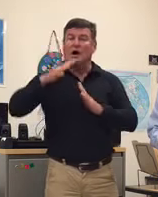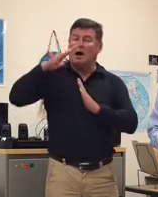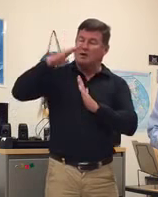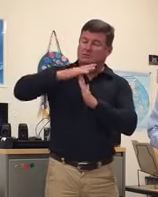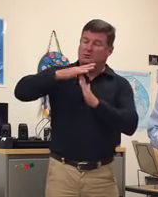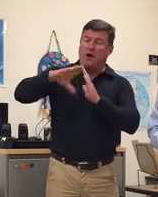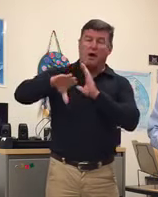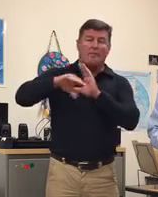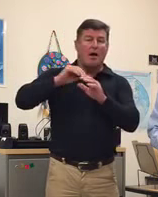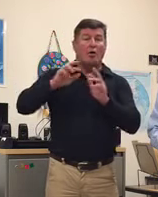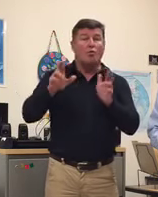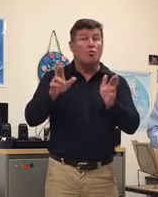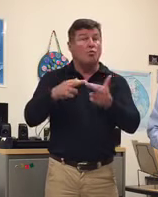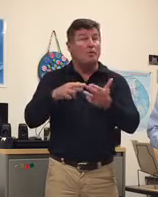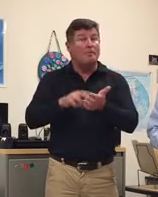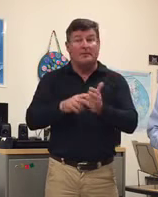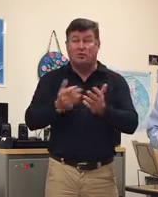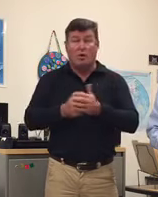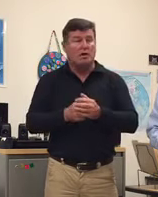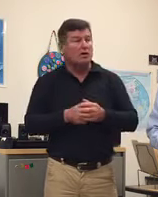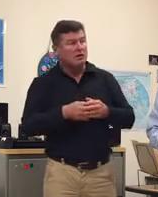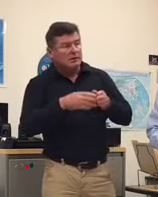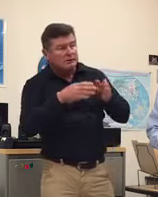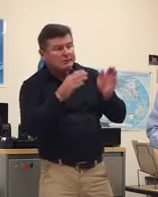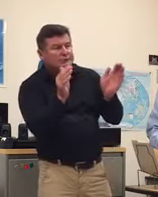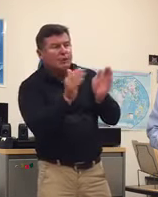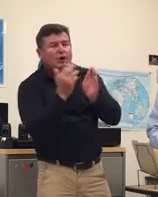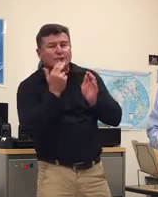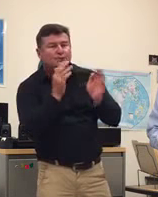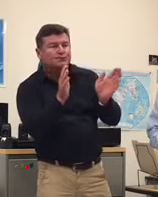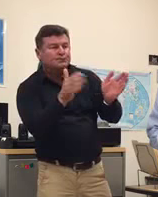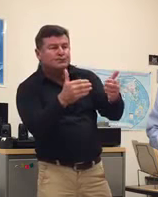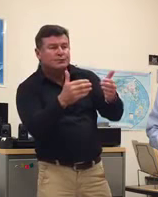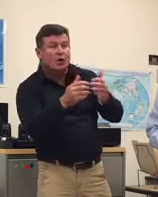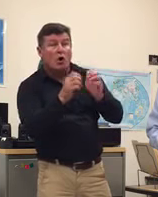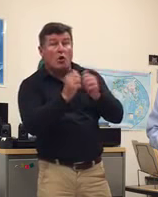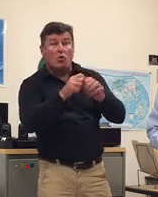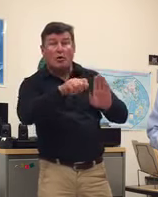Now what is a time out room? That might be some space, a smaller area